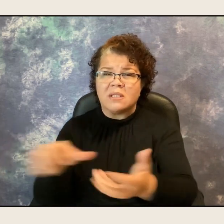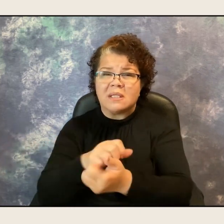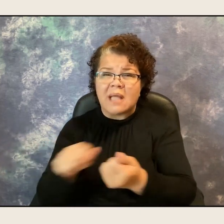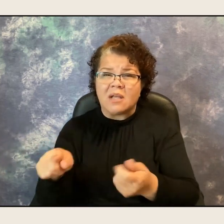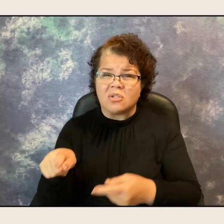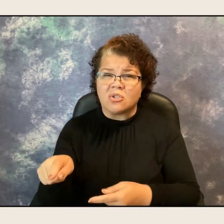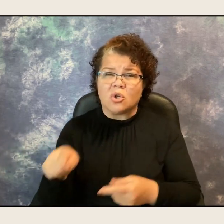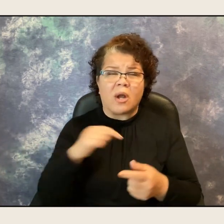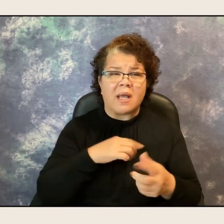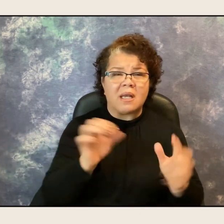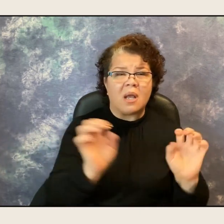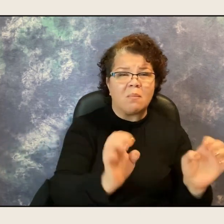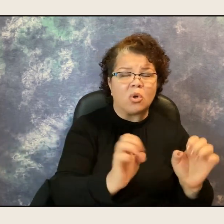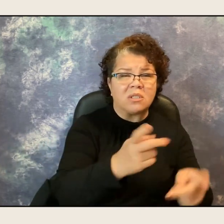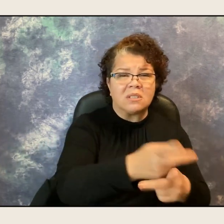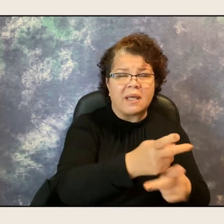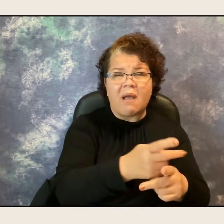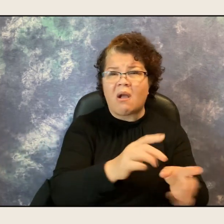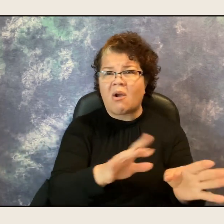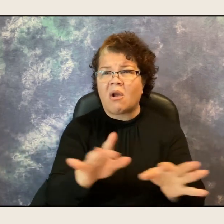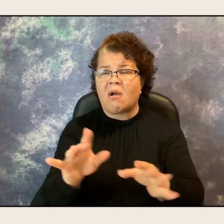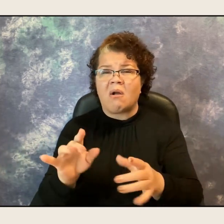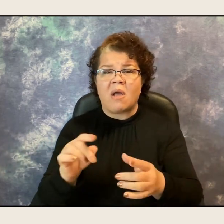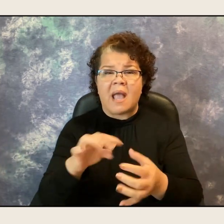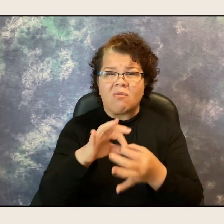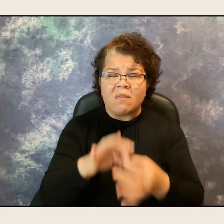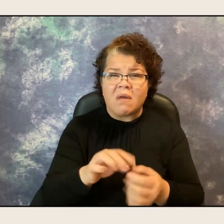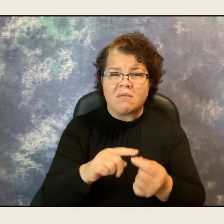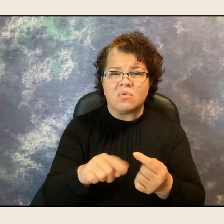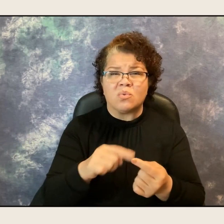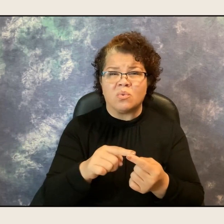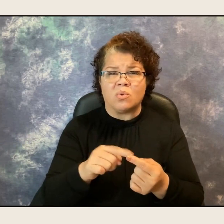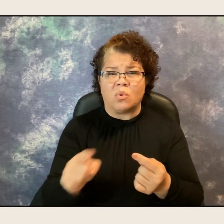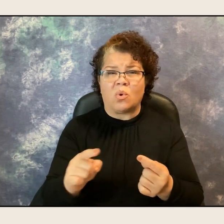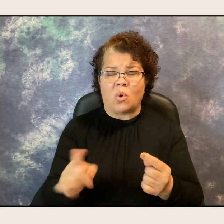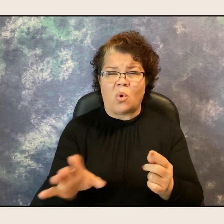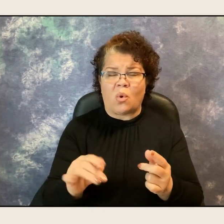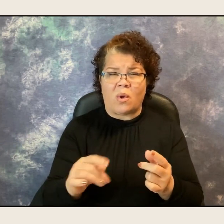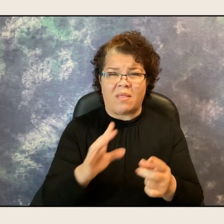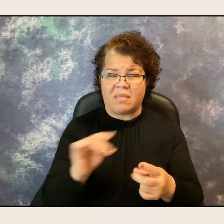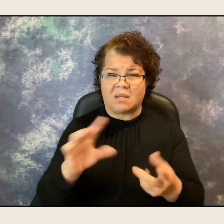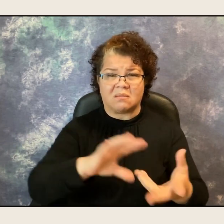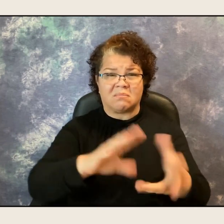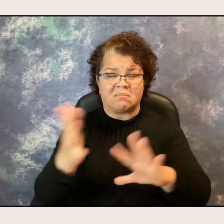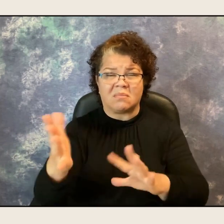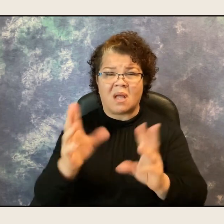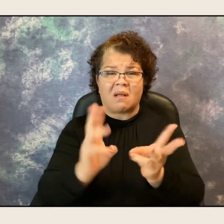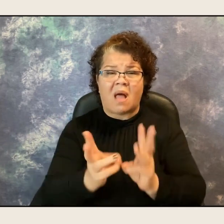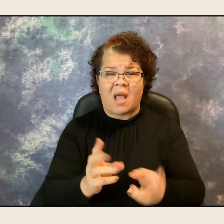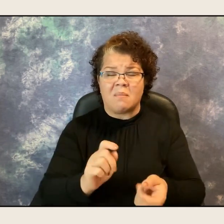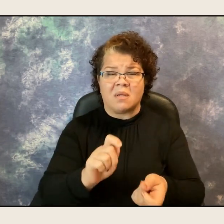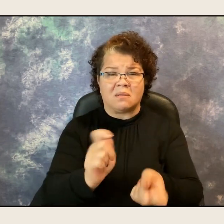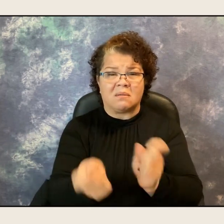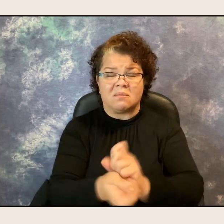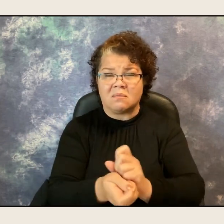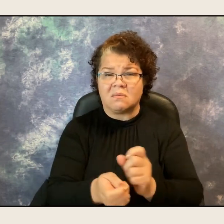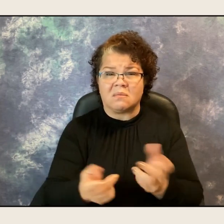in relationship to this growing and intensifying climate crisis? So I think that's just one area